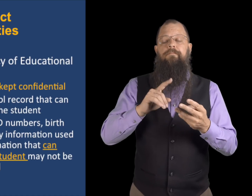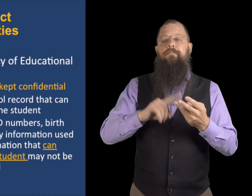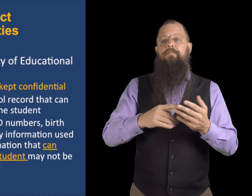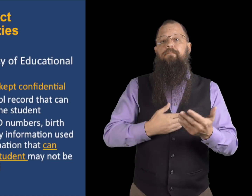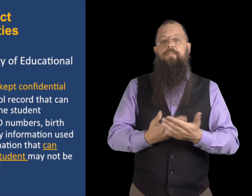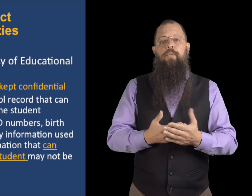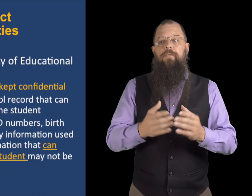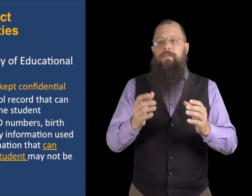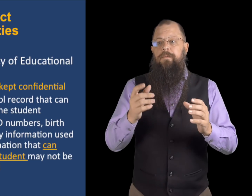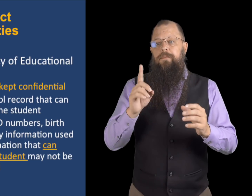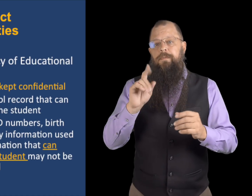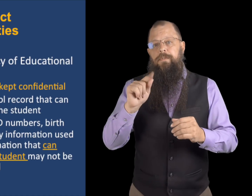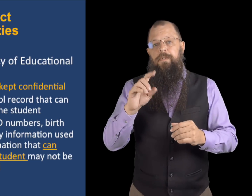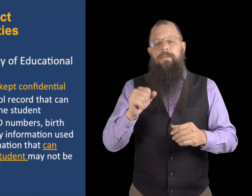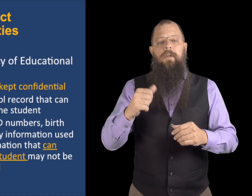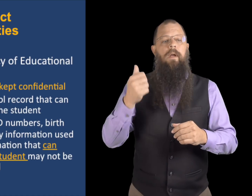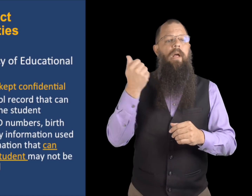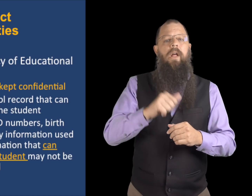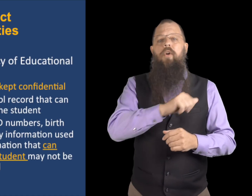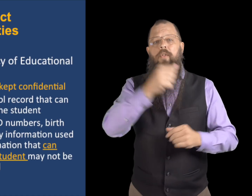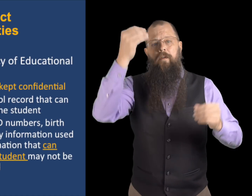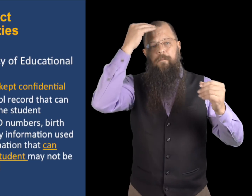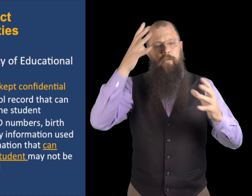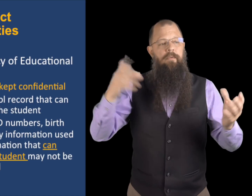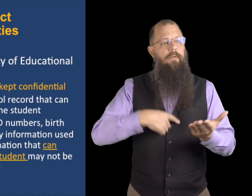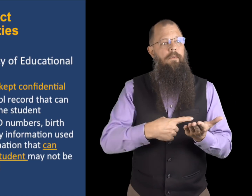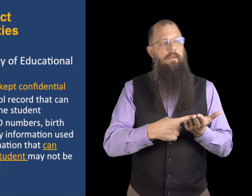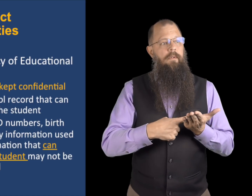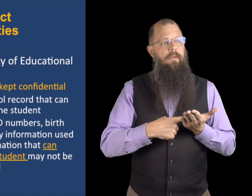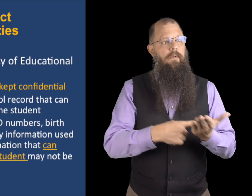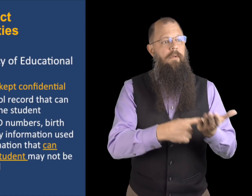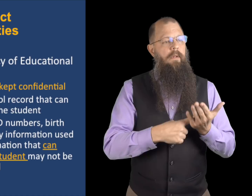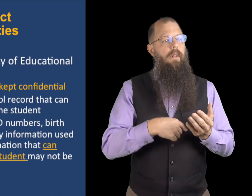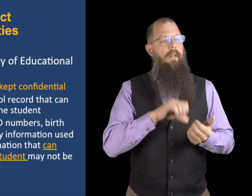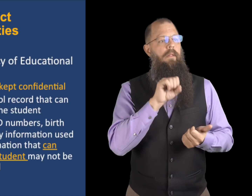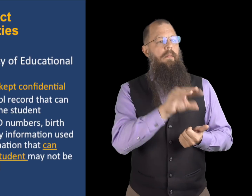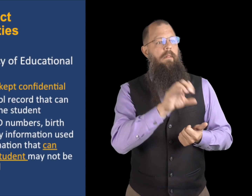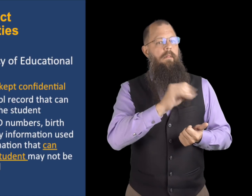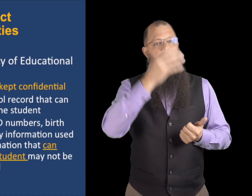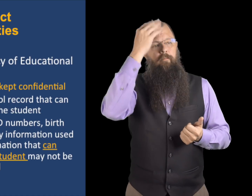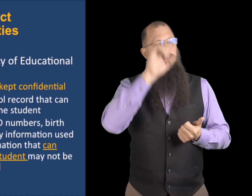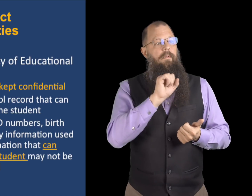identify the student, including names, ID numbers, birth dates, or any other